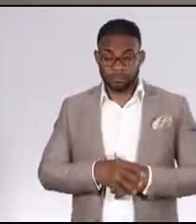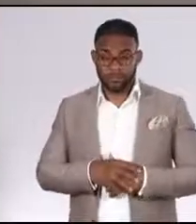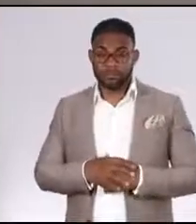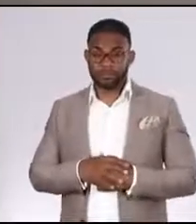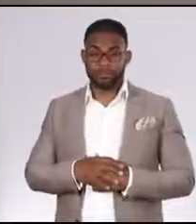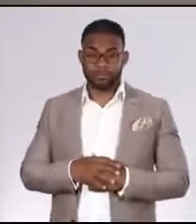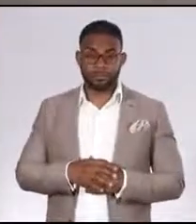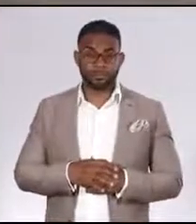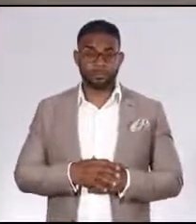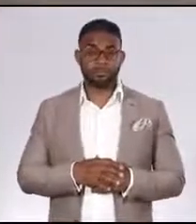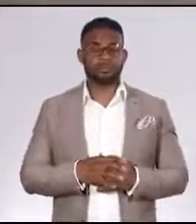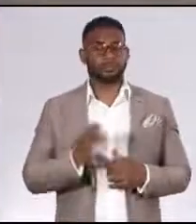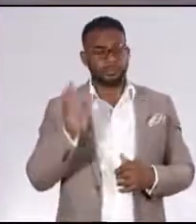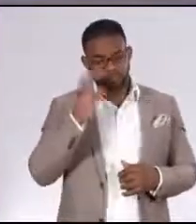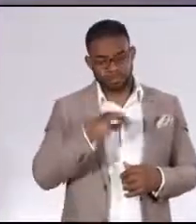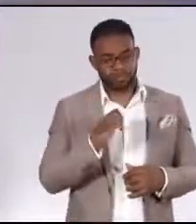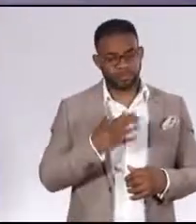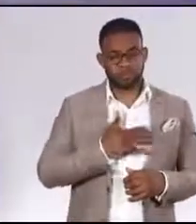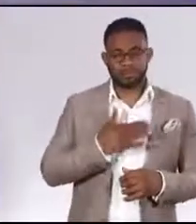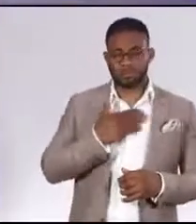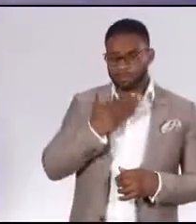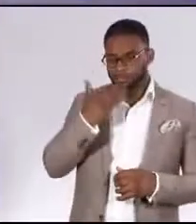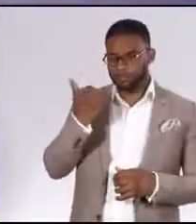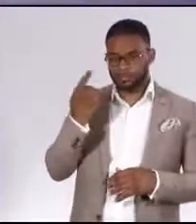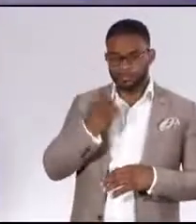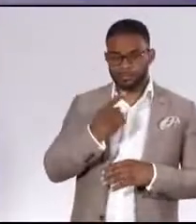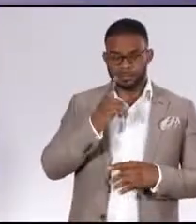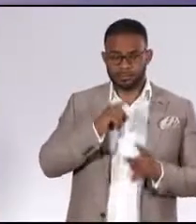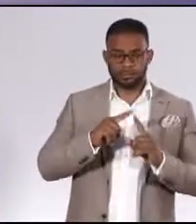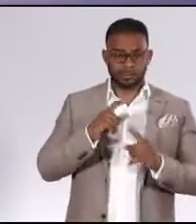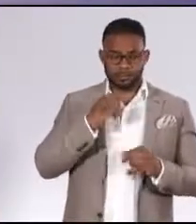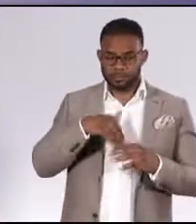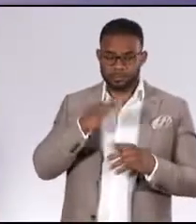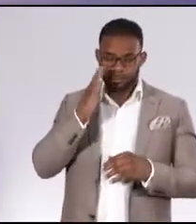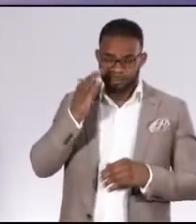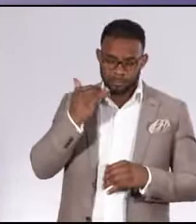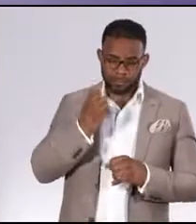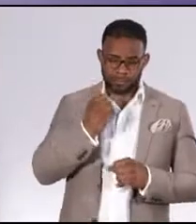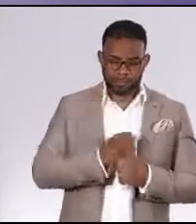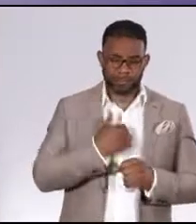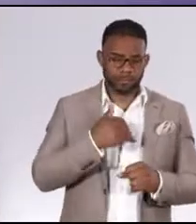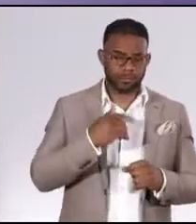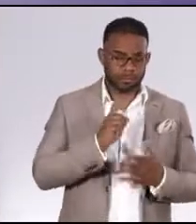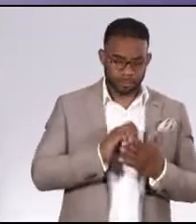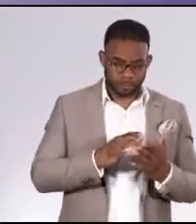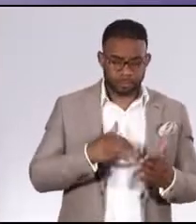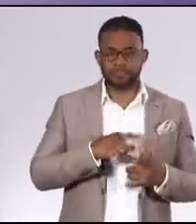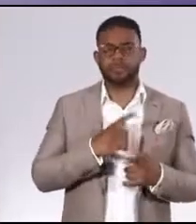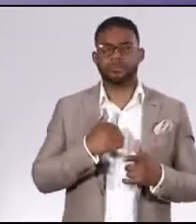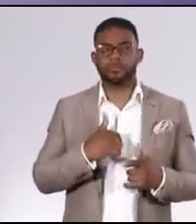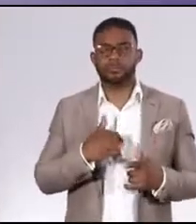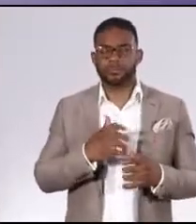Oddly, my best days have also been in the past year. I'm a writer and an advocate with hearing loss.